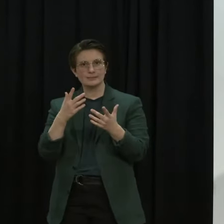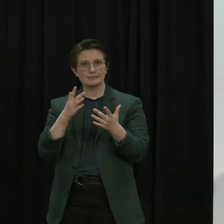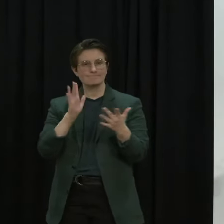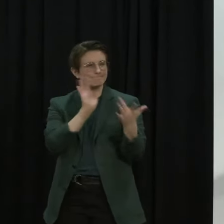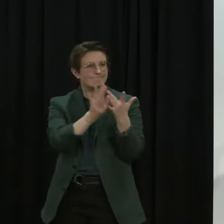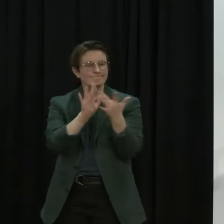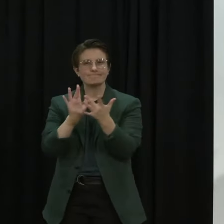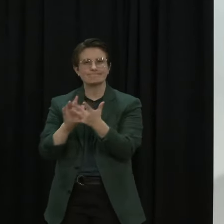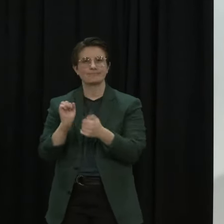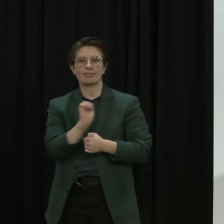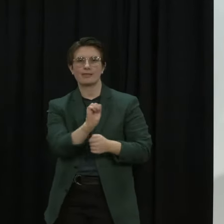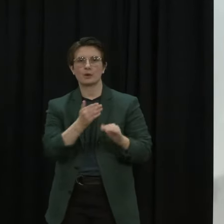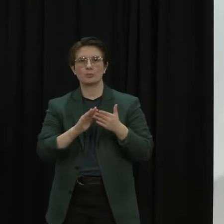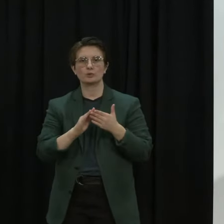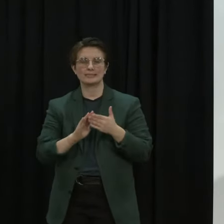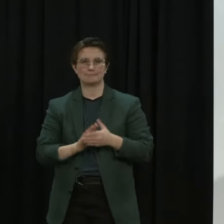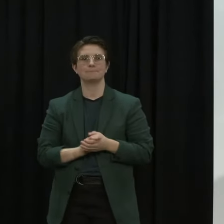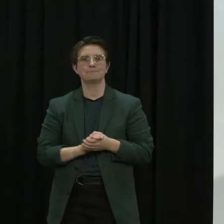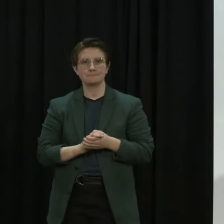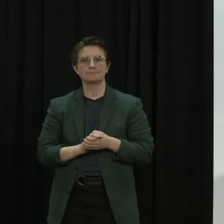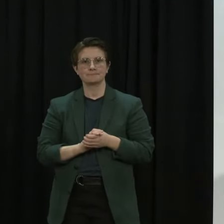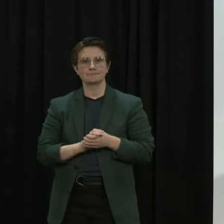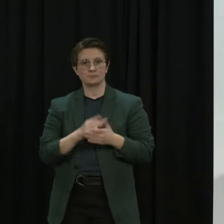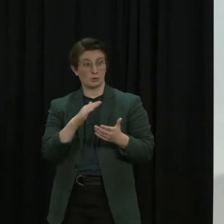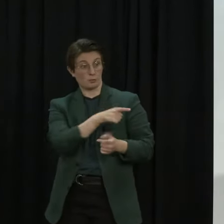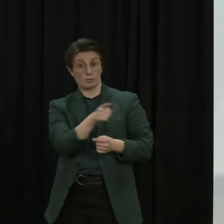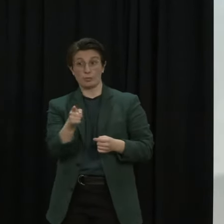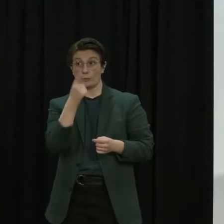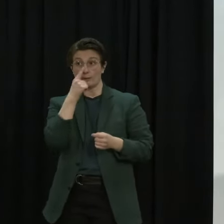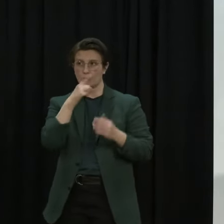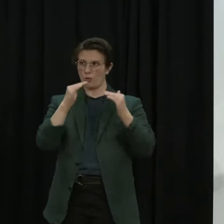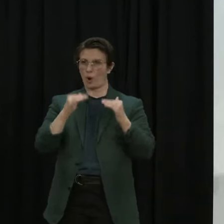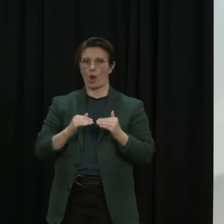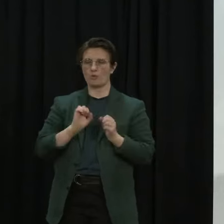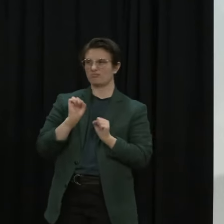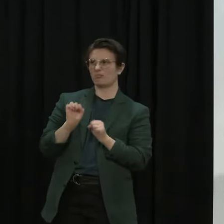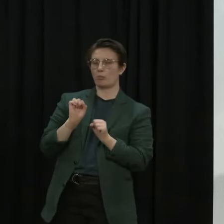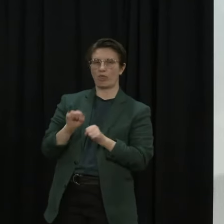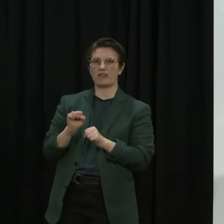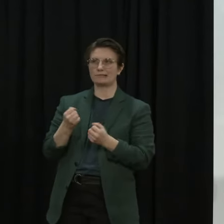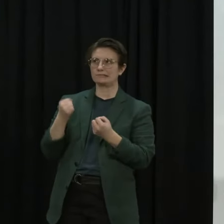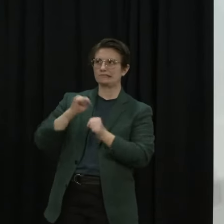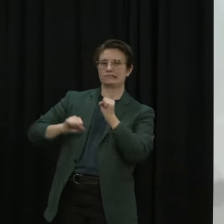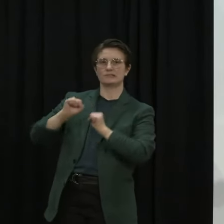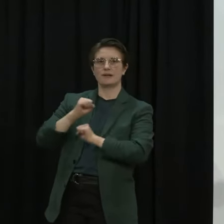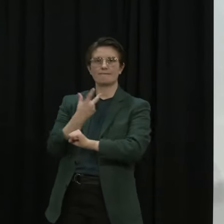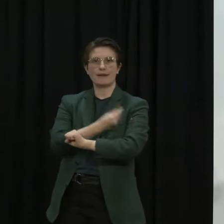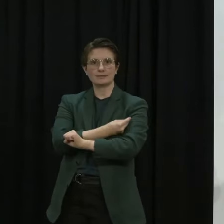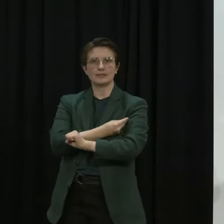leaders, we have good connections in those